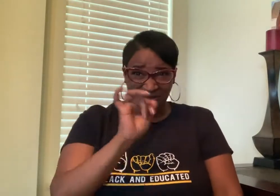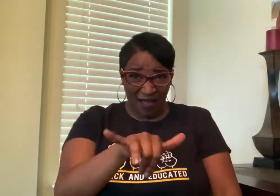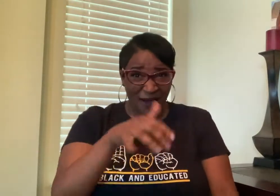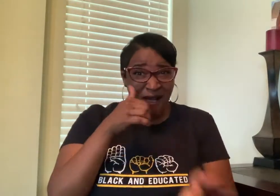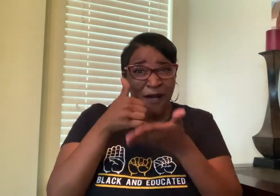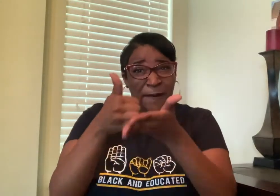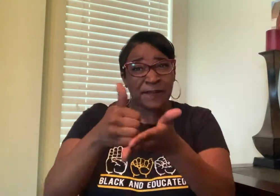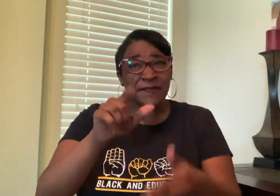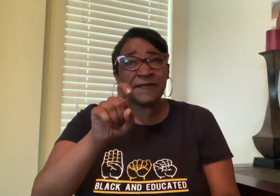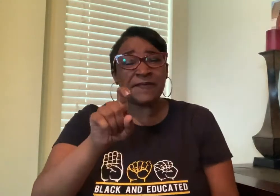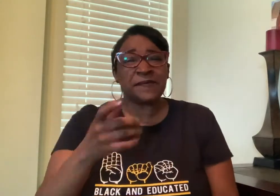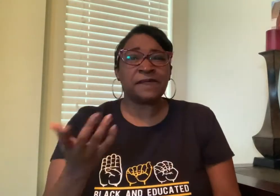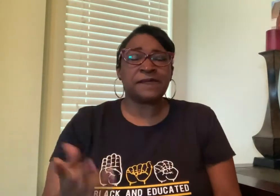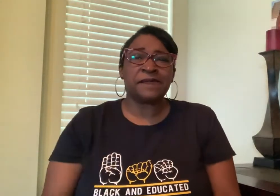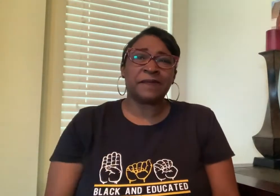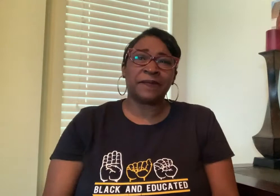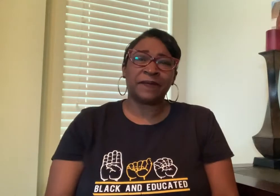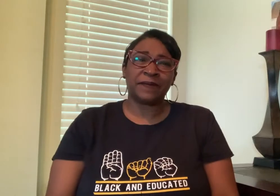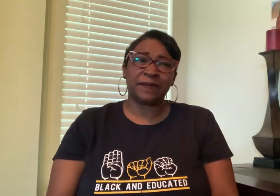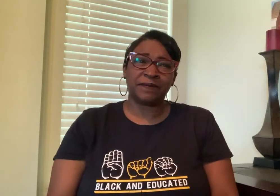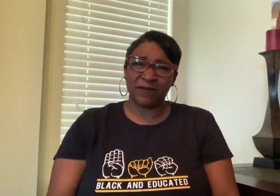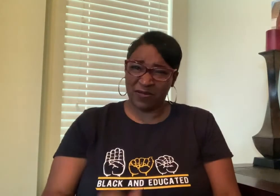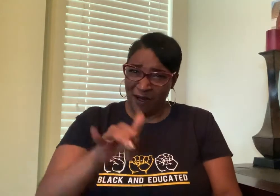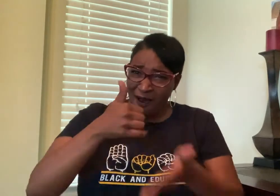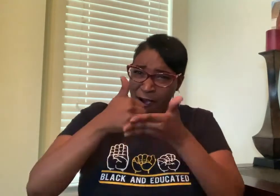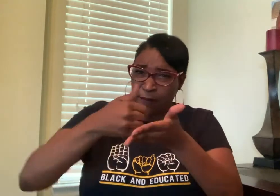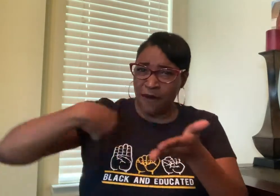But I just keep thinking; “Does any of this help?”